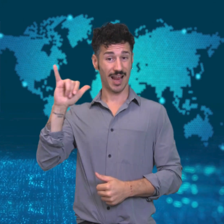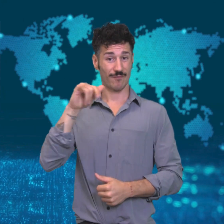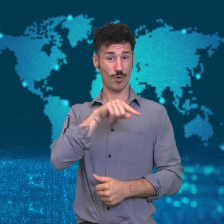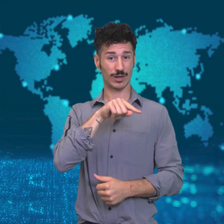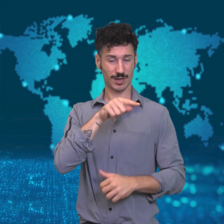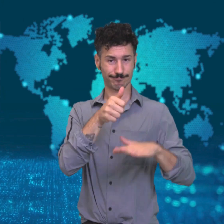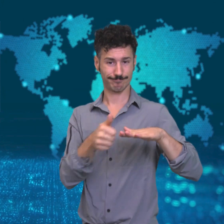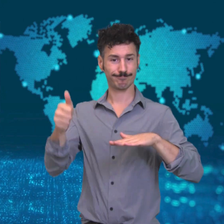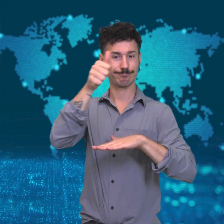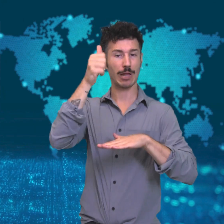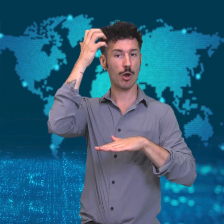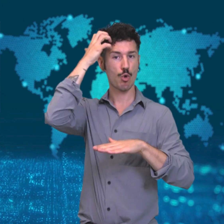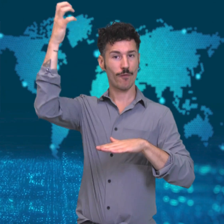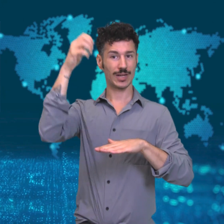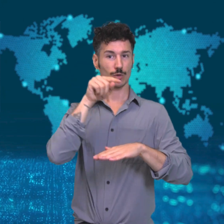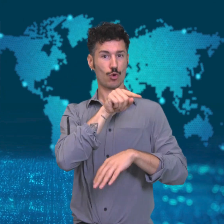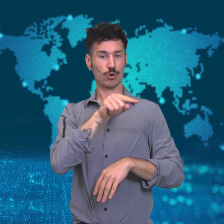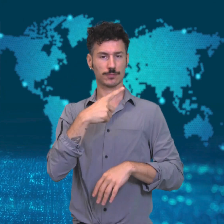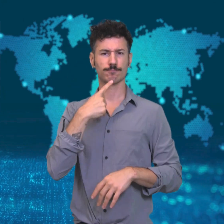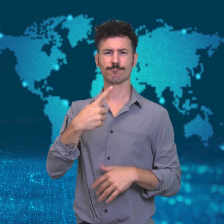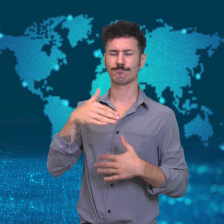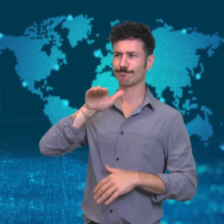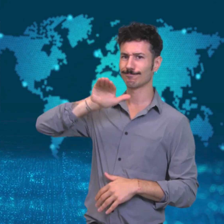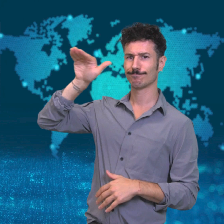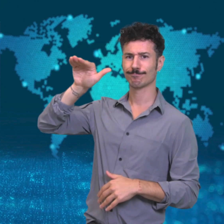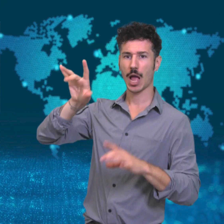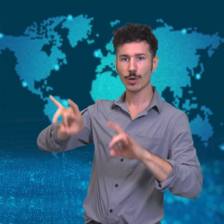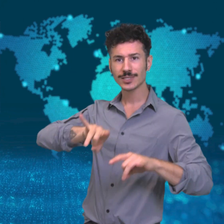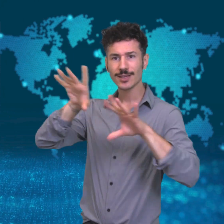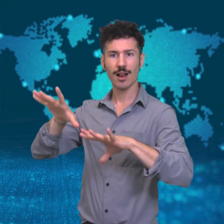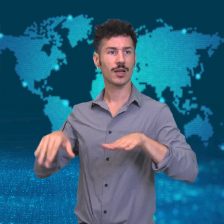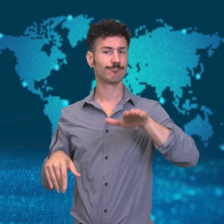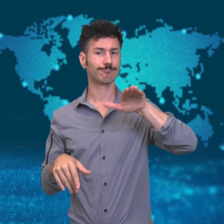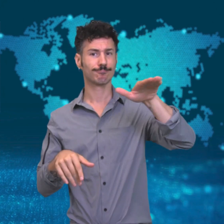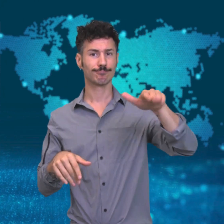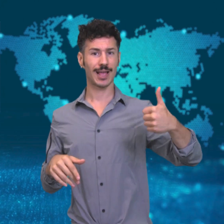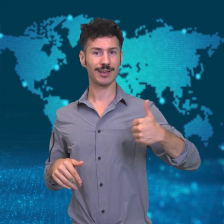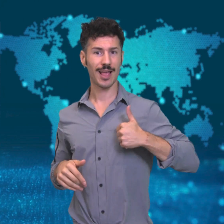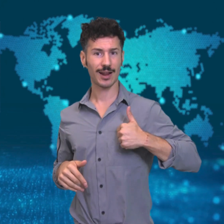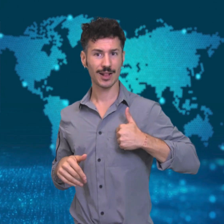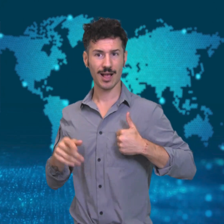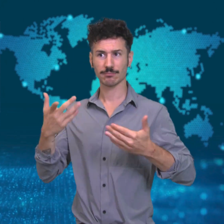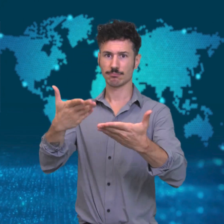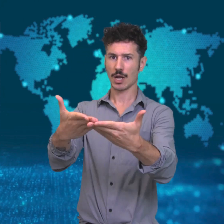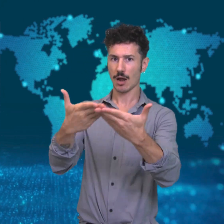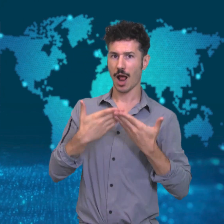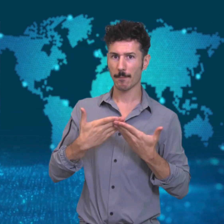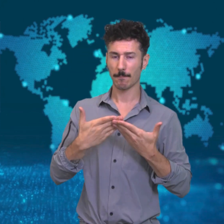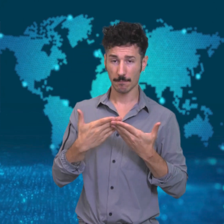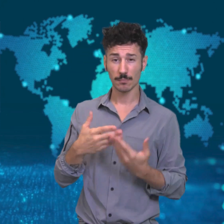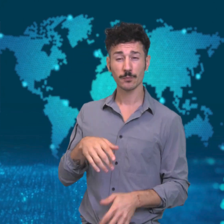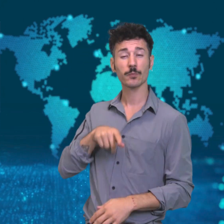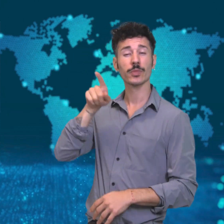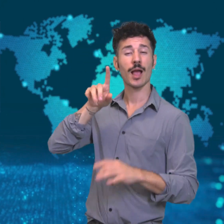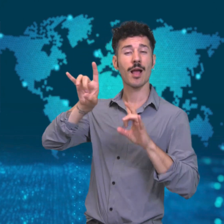The governor of California has asked Australia and Canada for help.